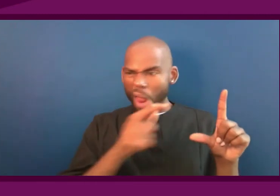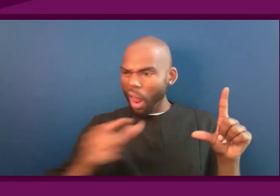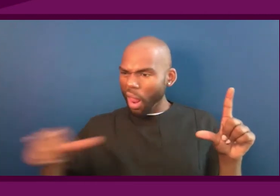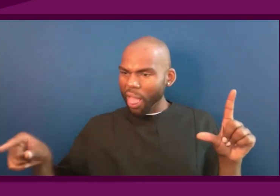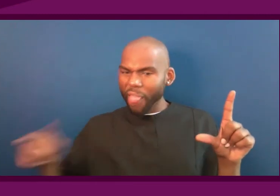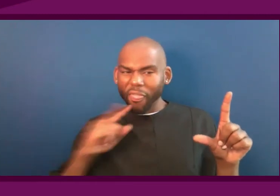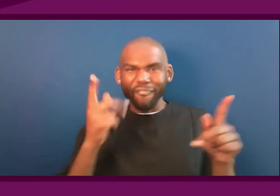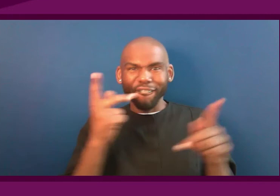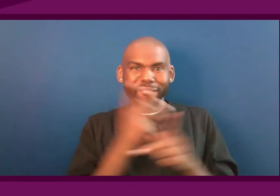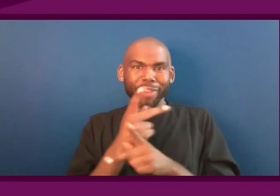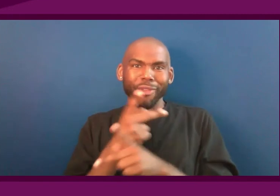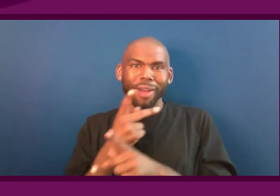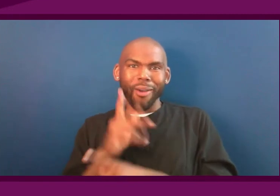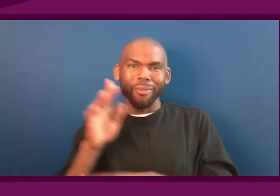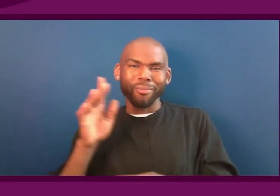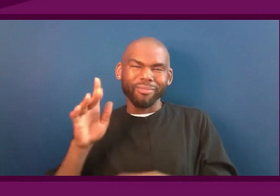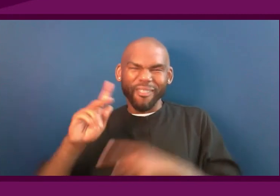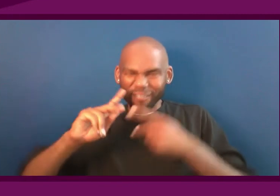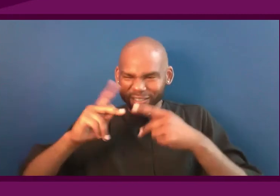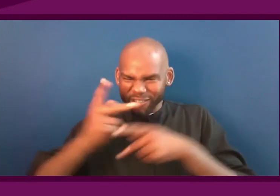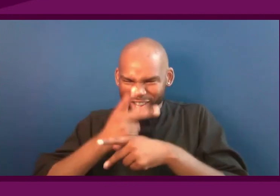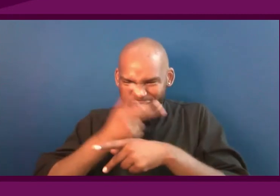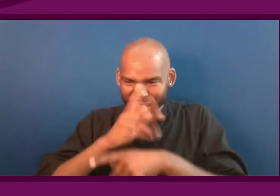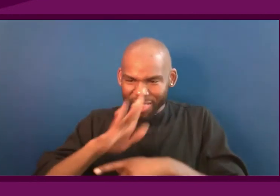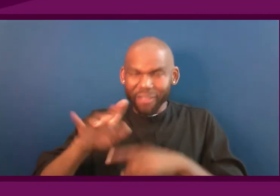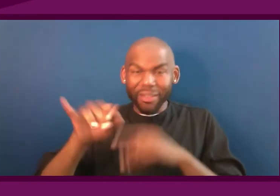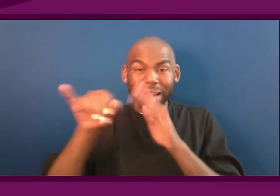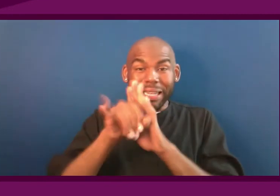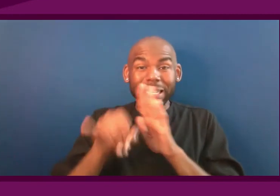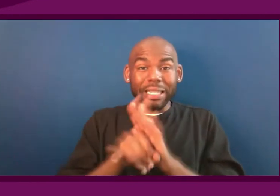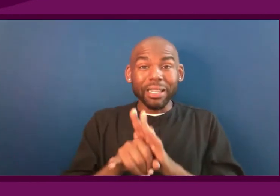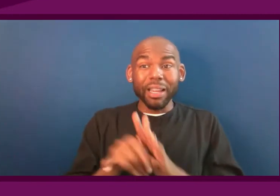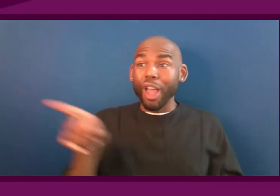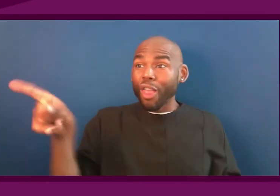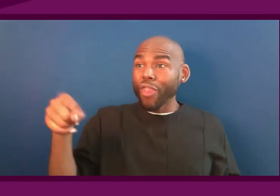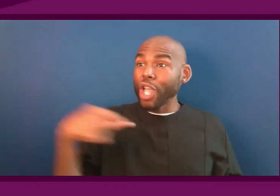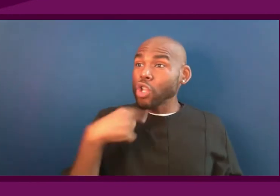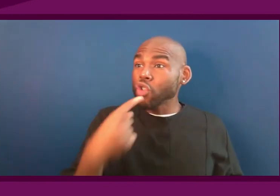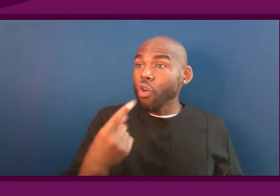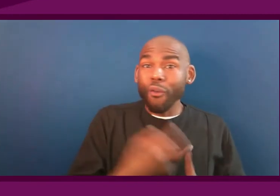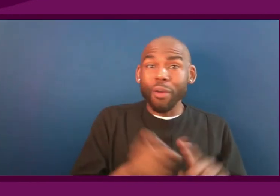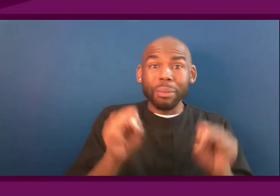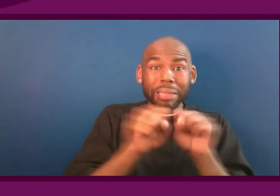disability community level. We haven't. I think we need to come together with pride and say,